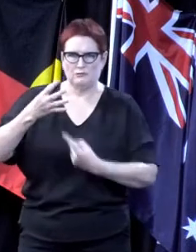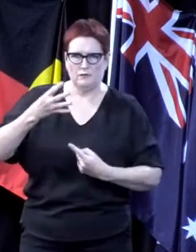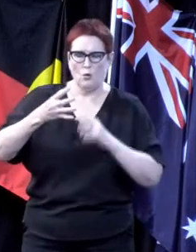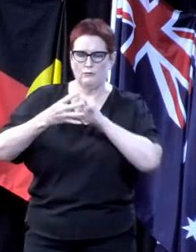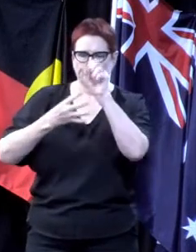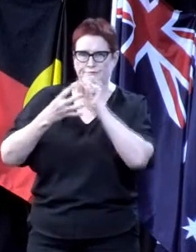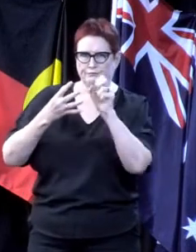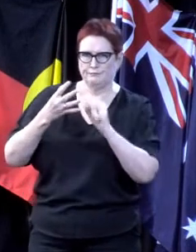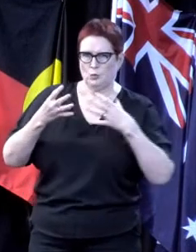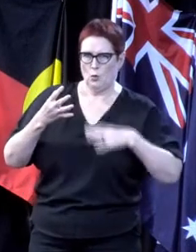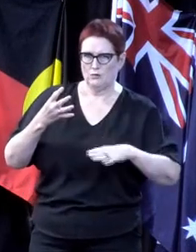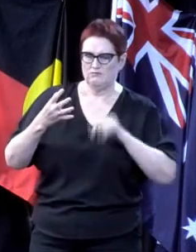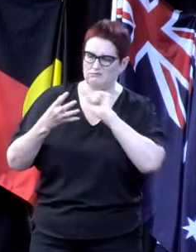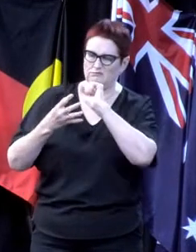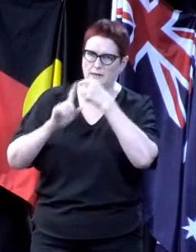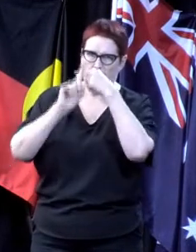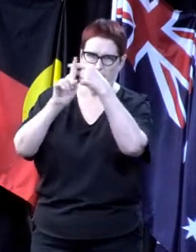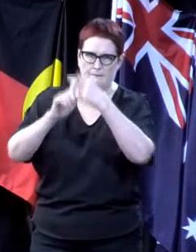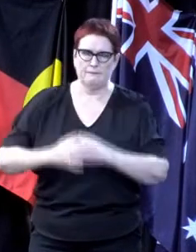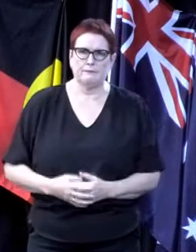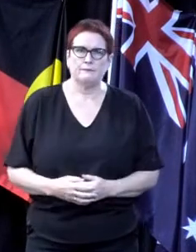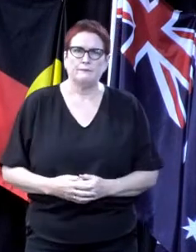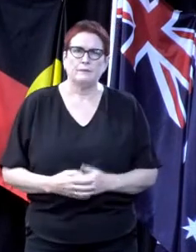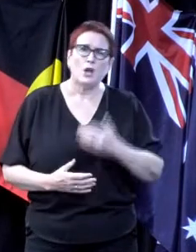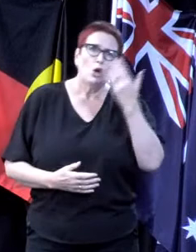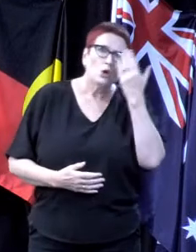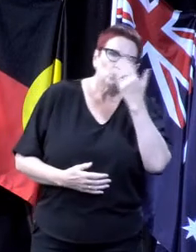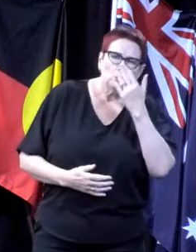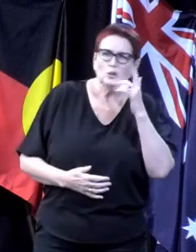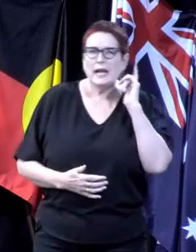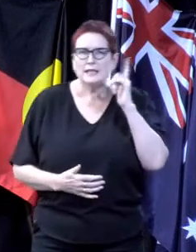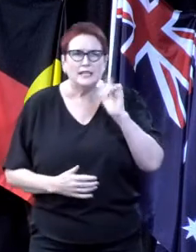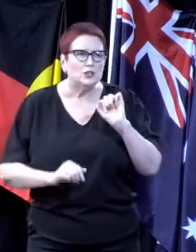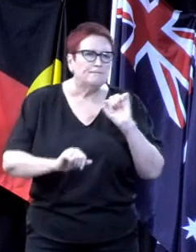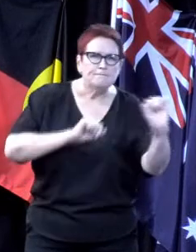It is acknowledged that schools and teachers are at different stages of their inclusion journey.